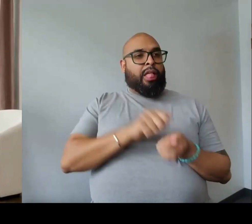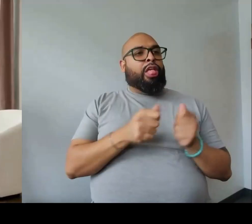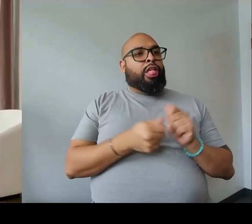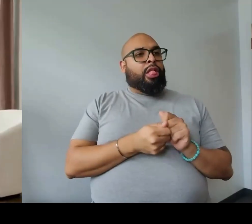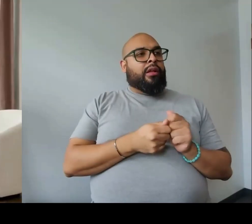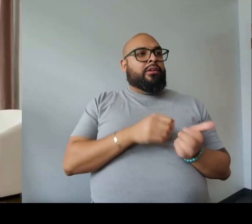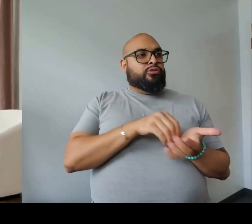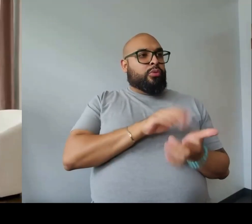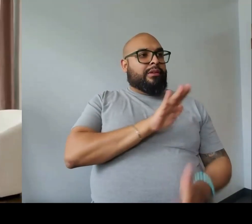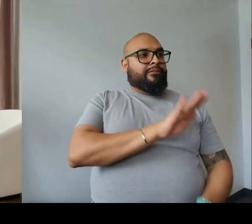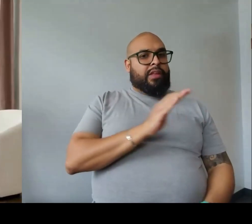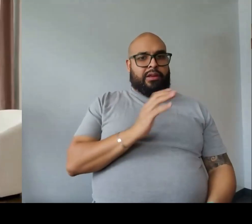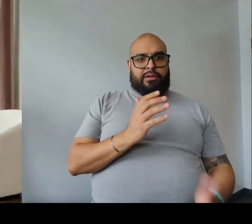And so you'll see in the